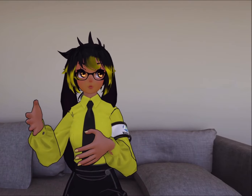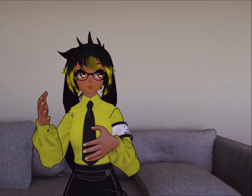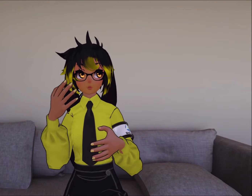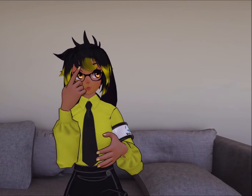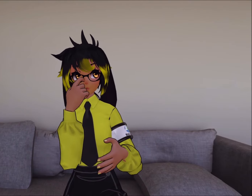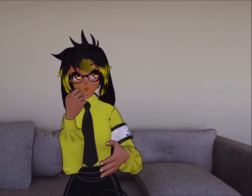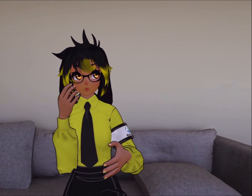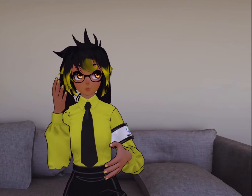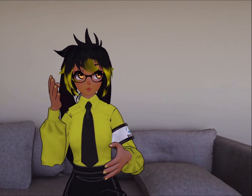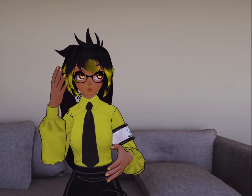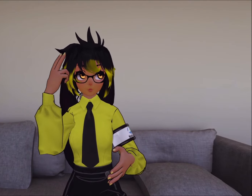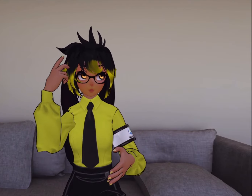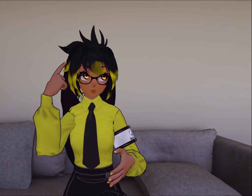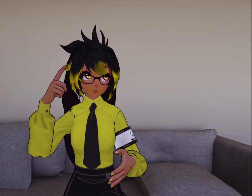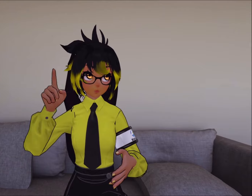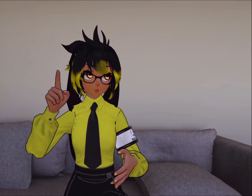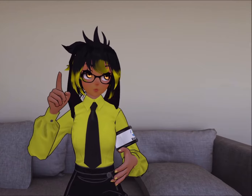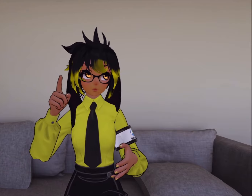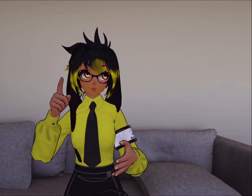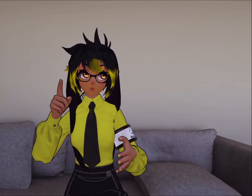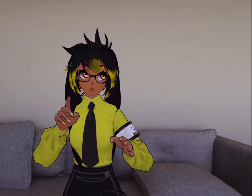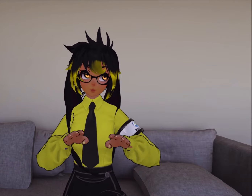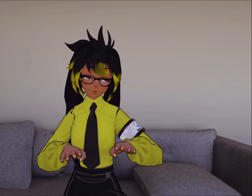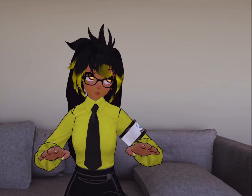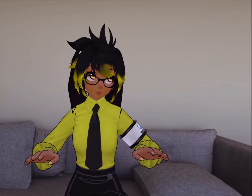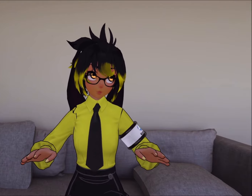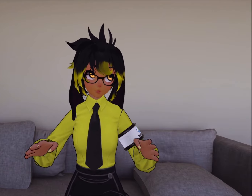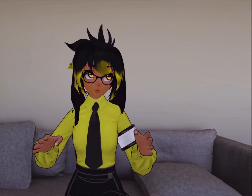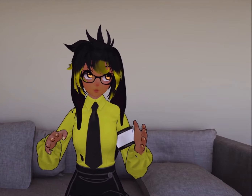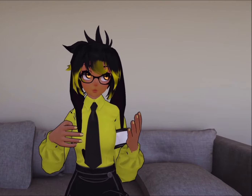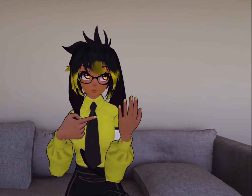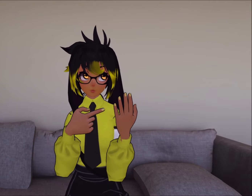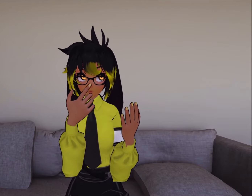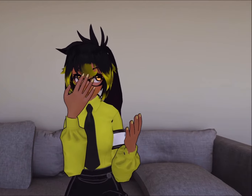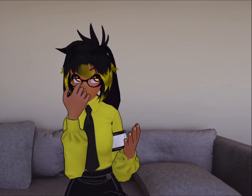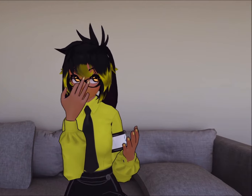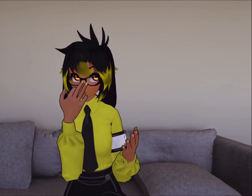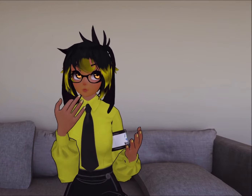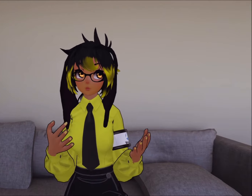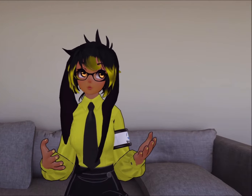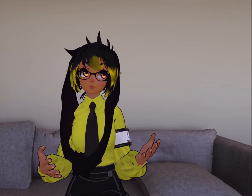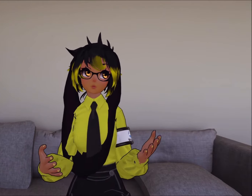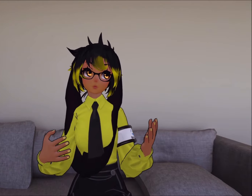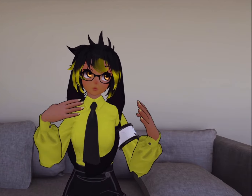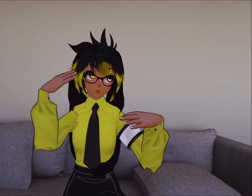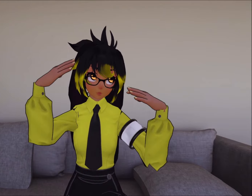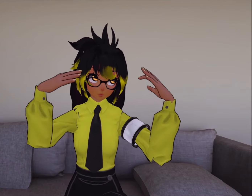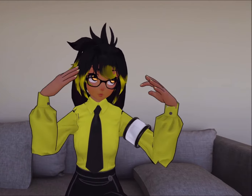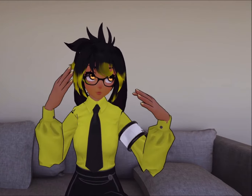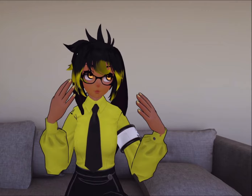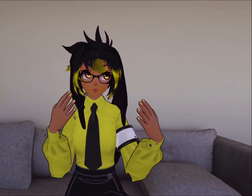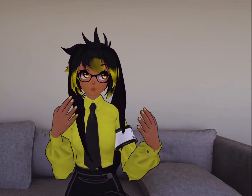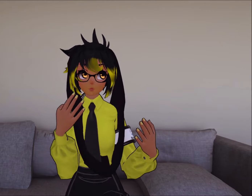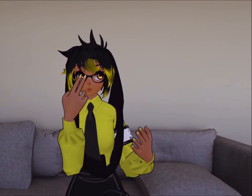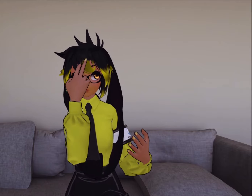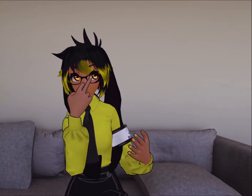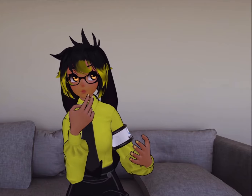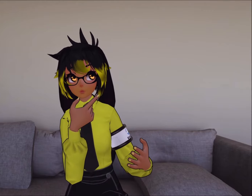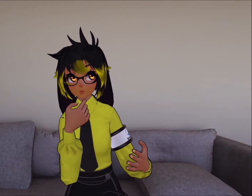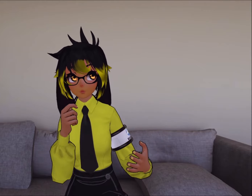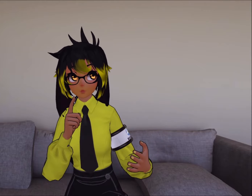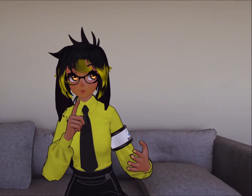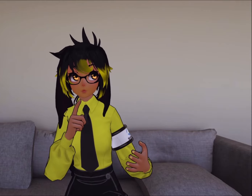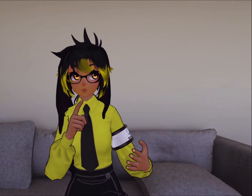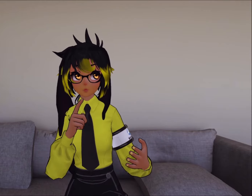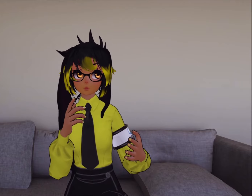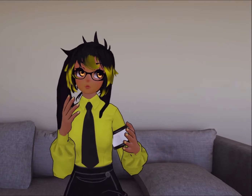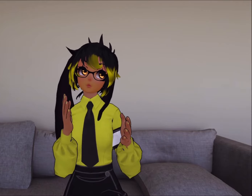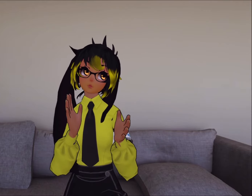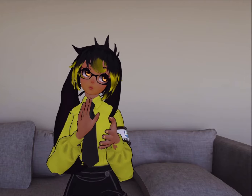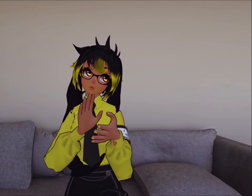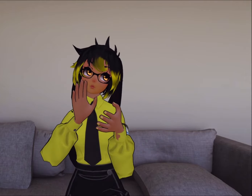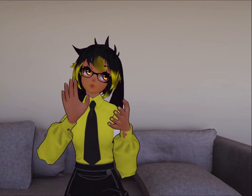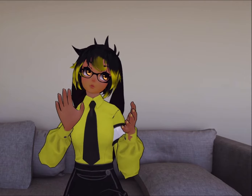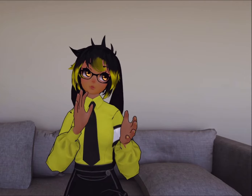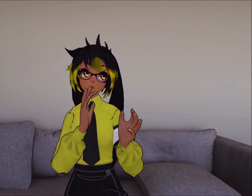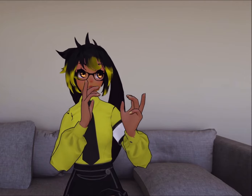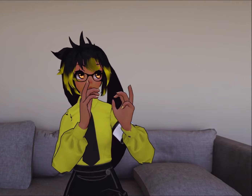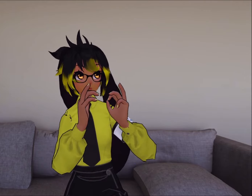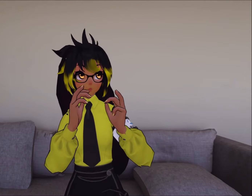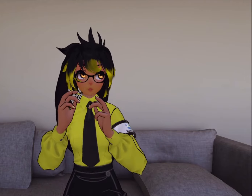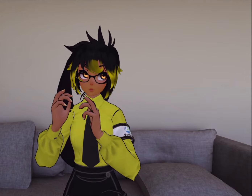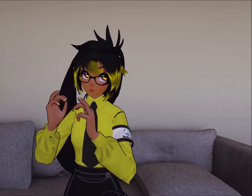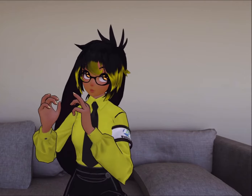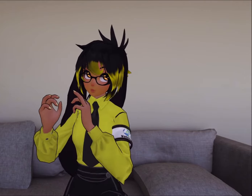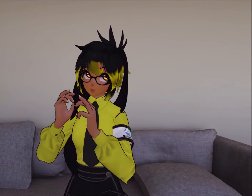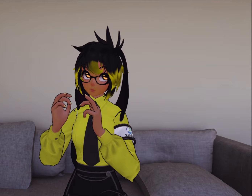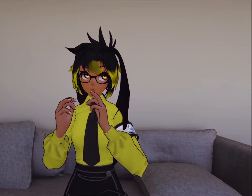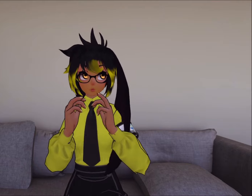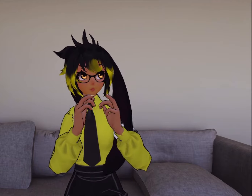You can go there for children, teenagers, adults, and elder people. They enjoy talking to each other